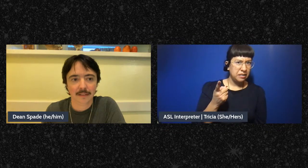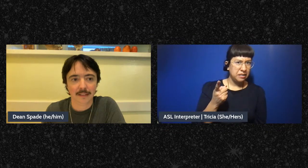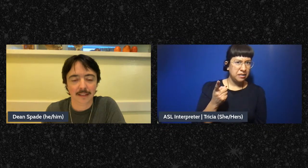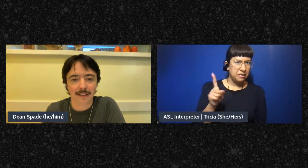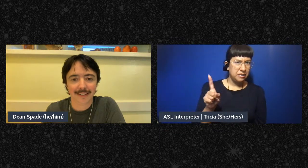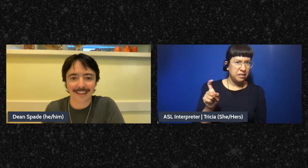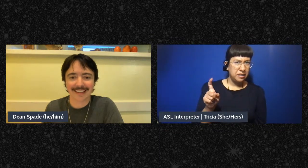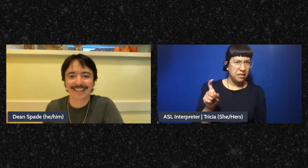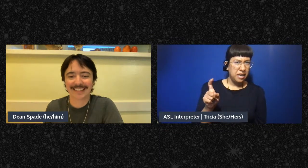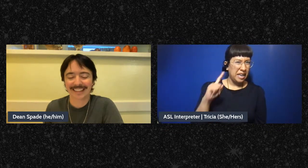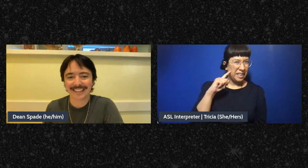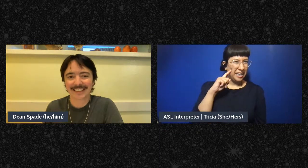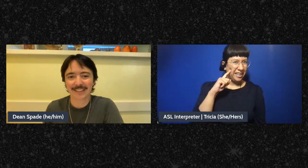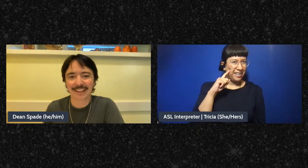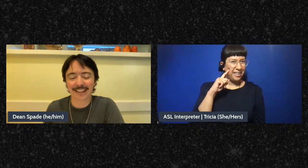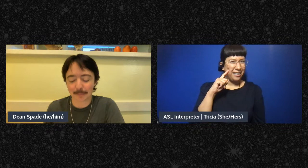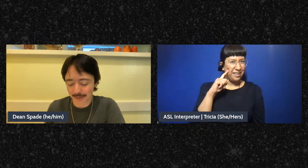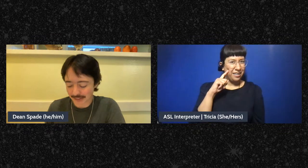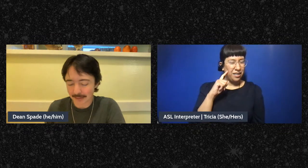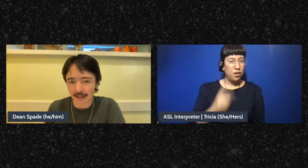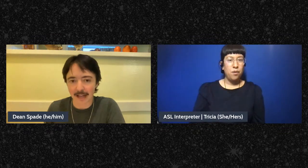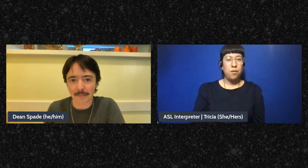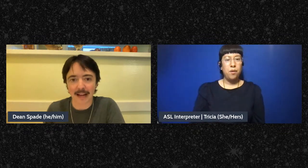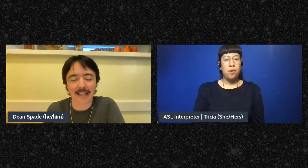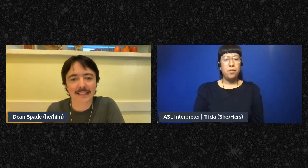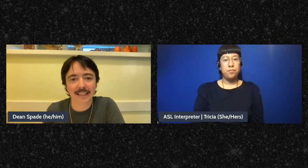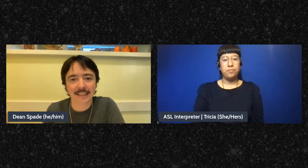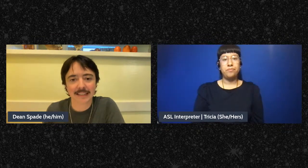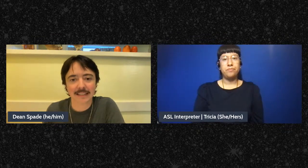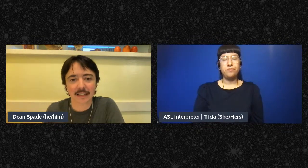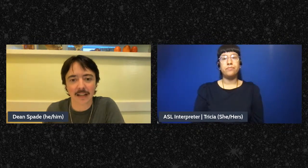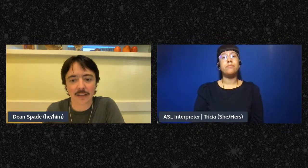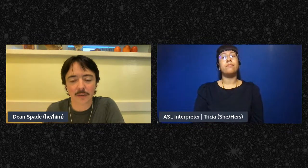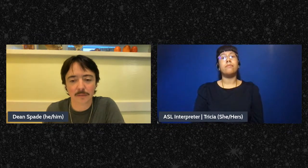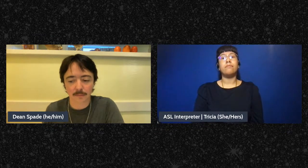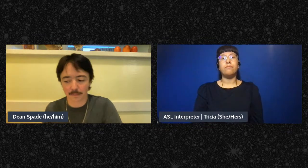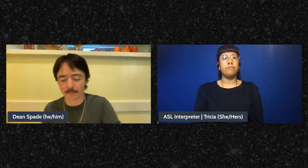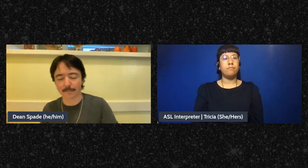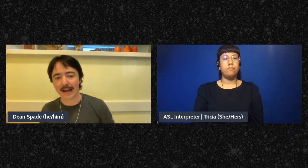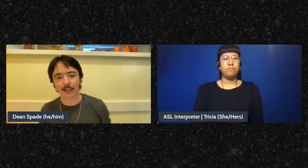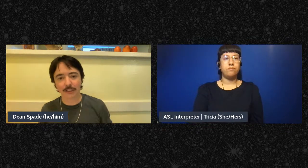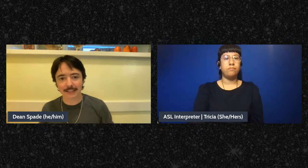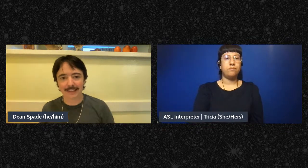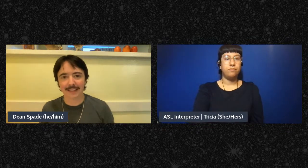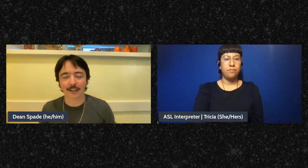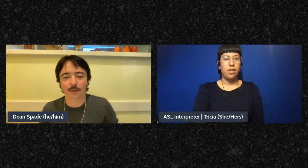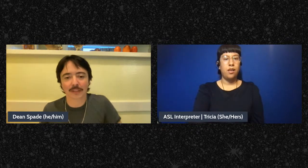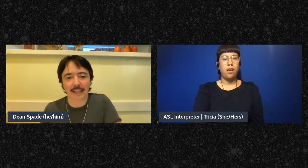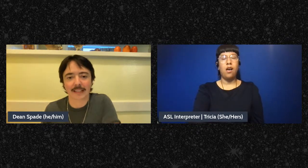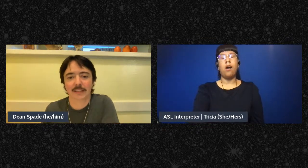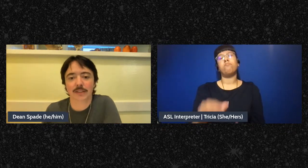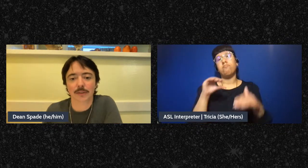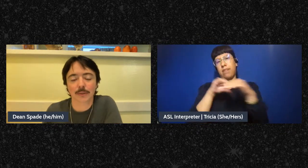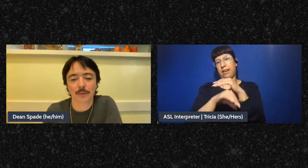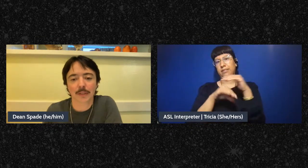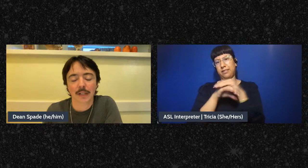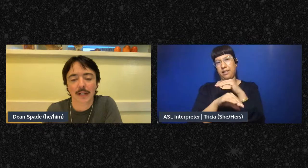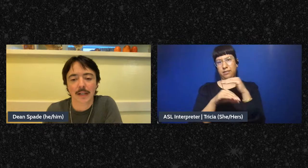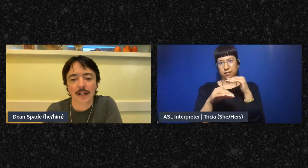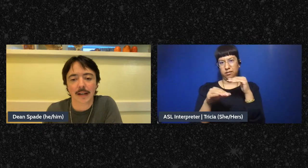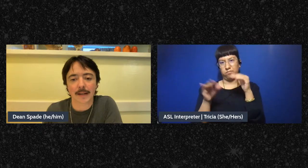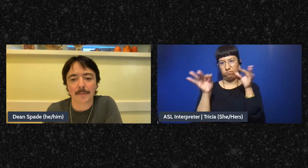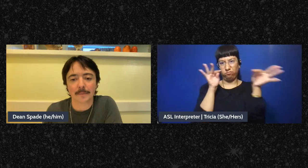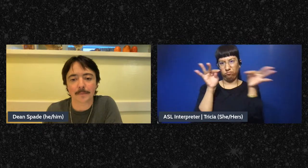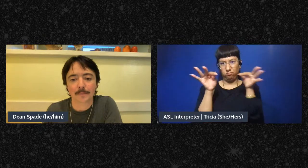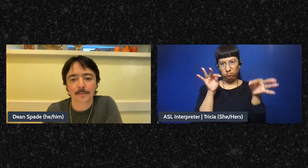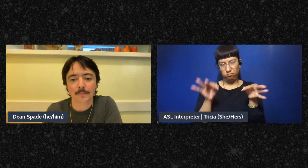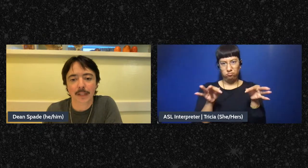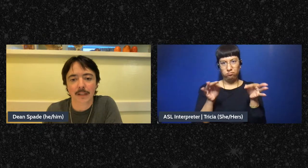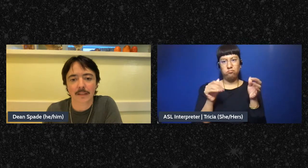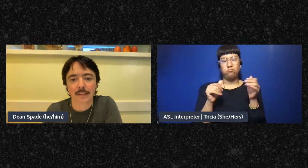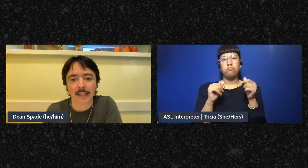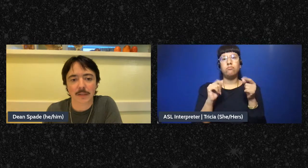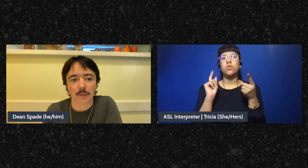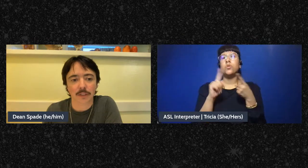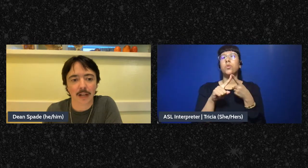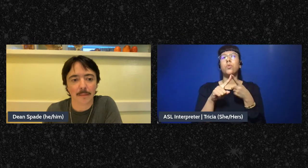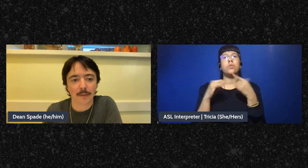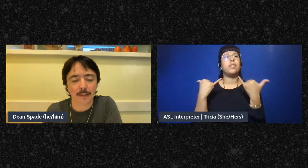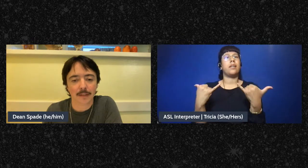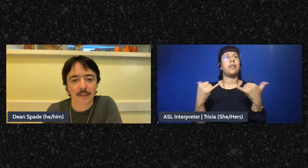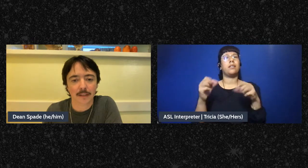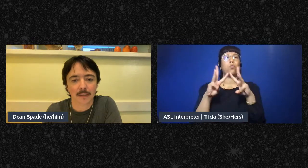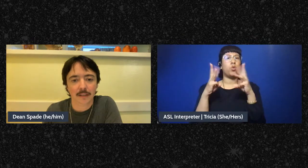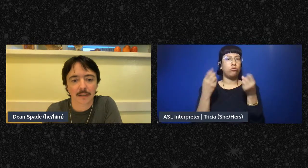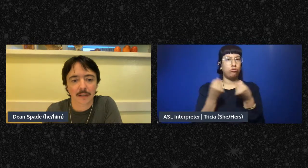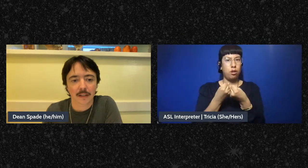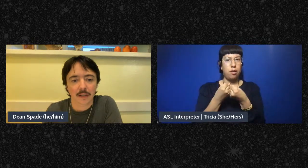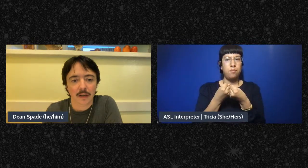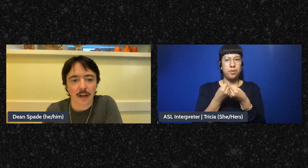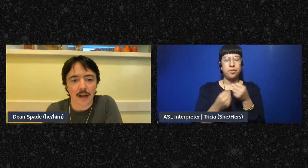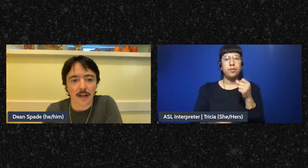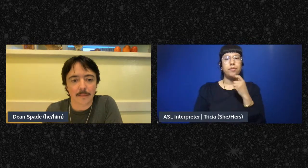I think they are, okay. So a couple access matters related to, um, today's workshop, um,